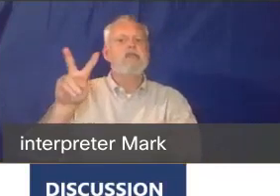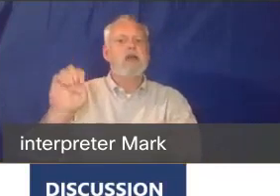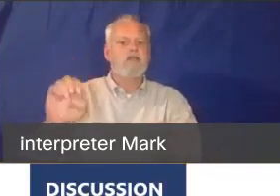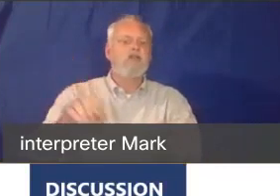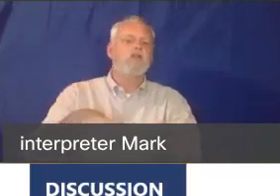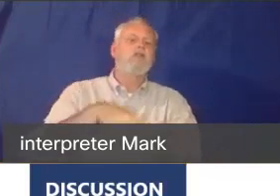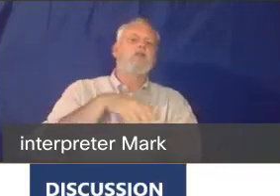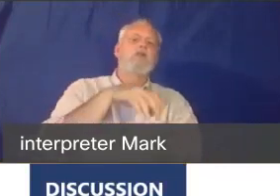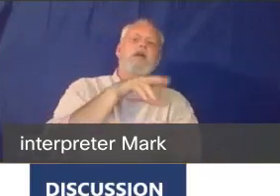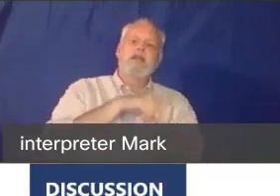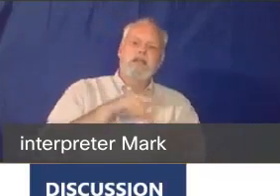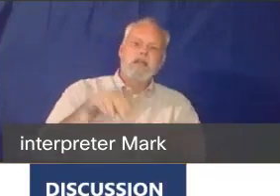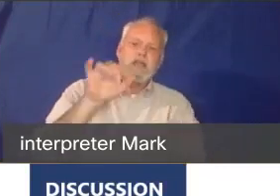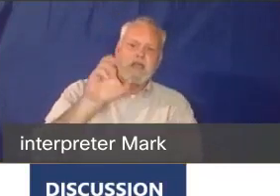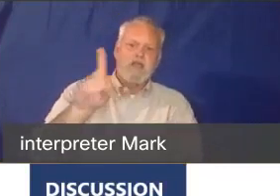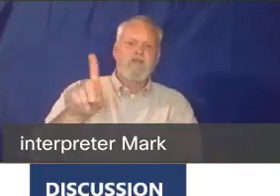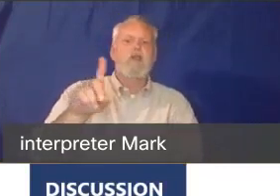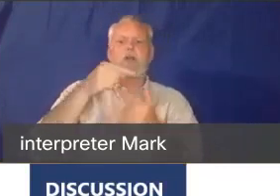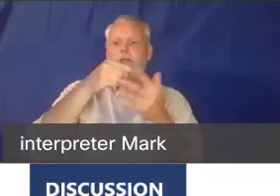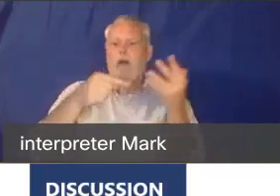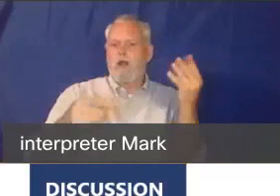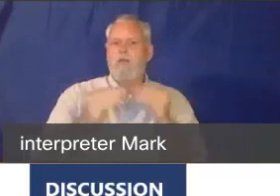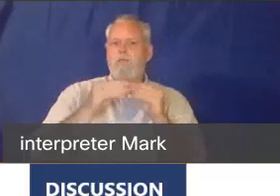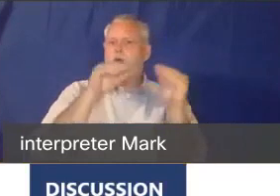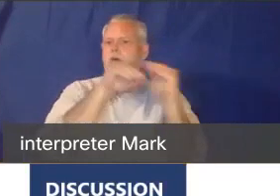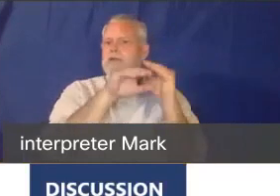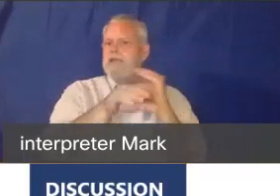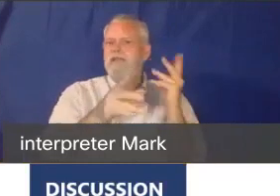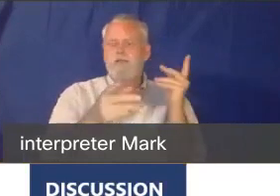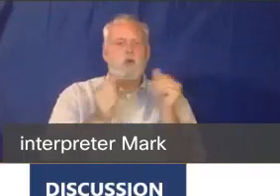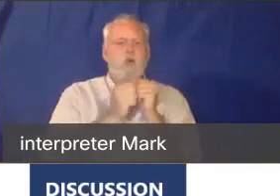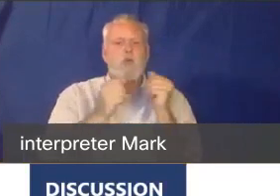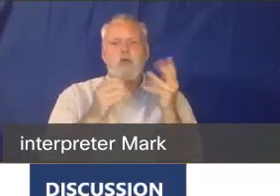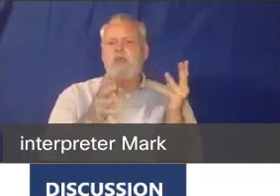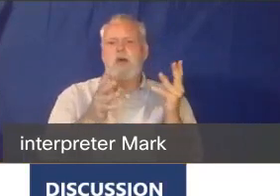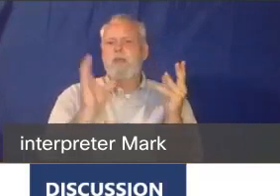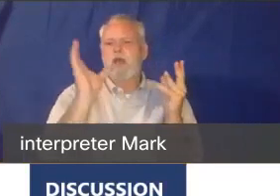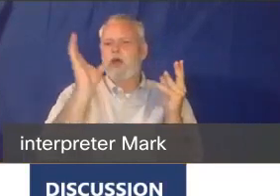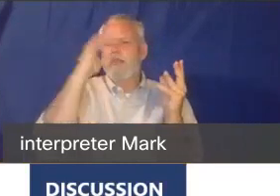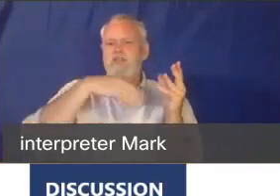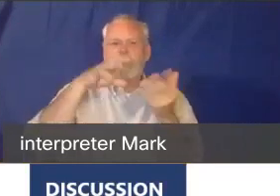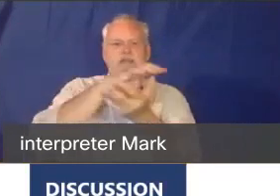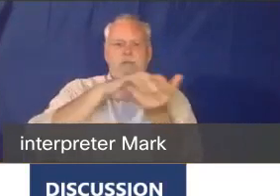Um, is more accessible without kind of being on that strange mic sidewalk, bike and area.